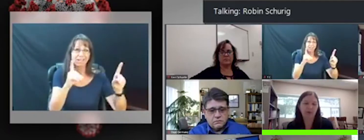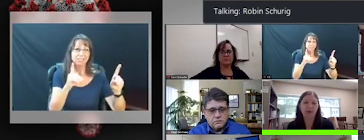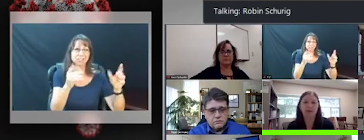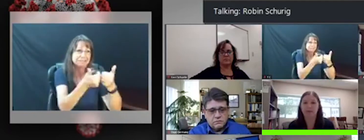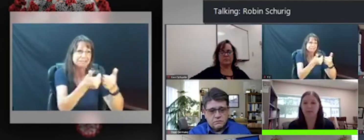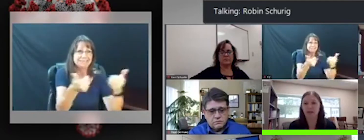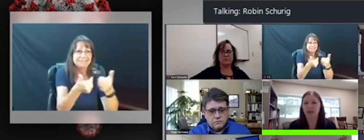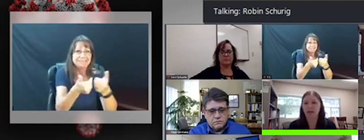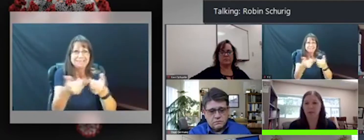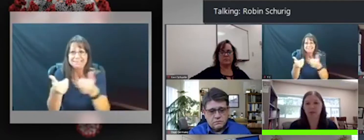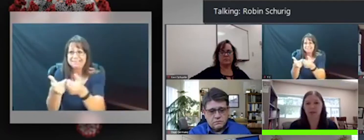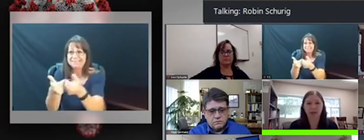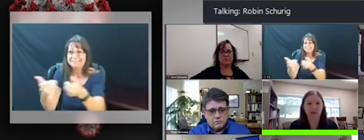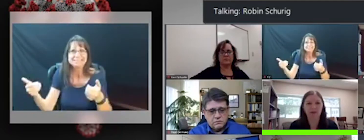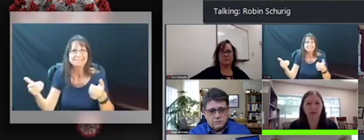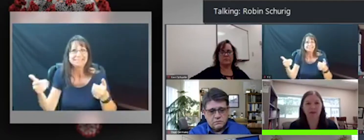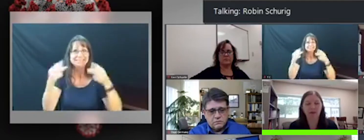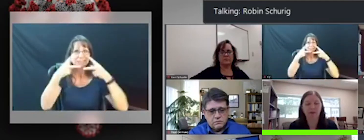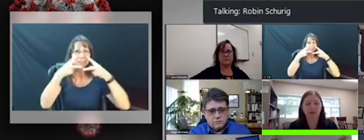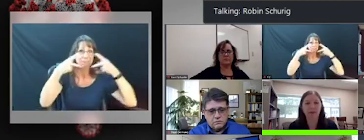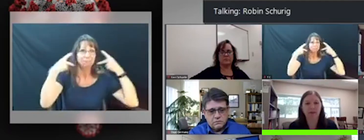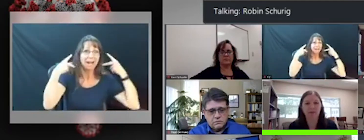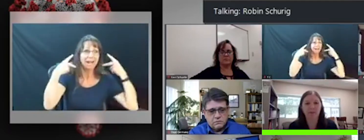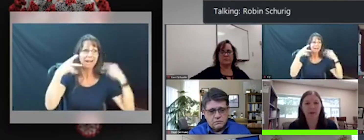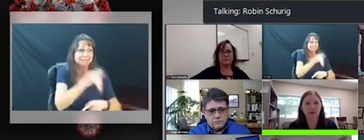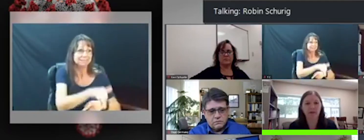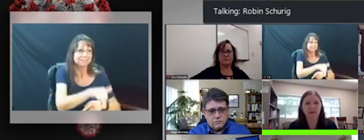gatherings and stay home when you're sick and all of the things that we've been saying for months.